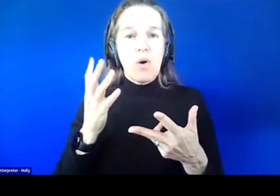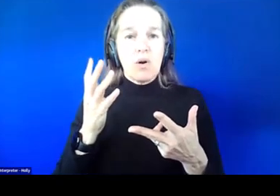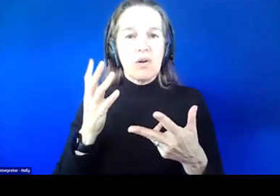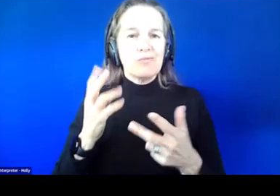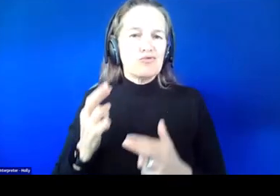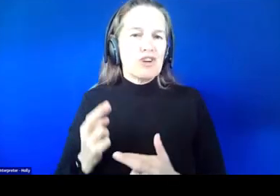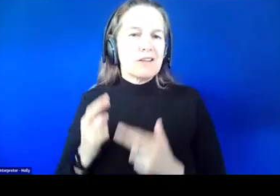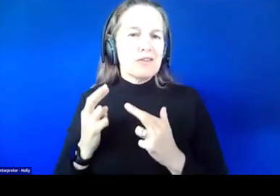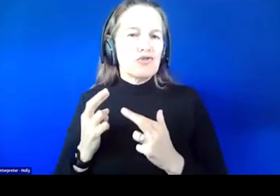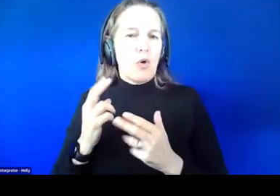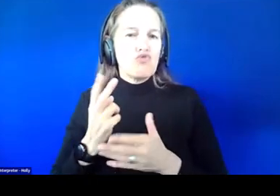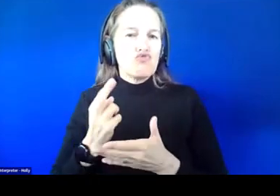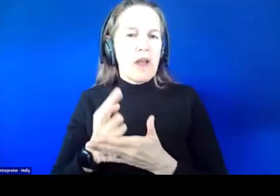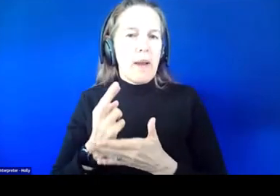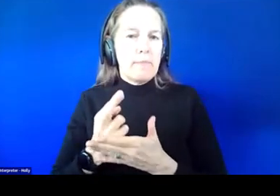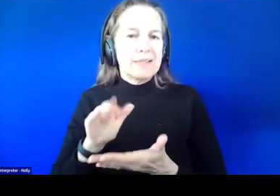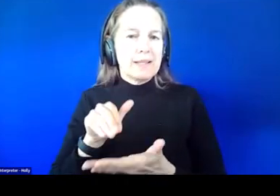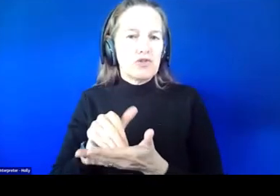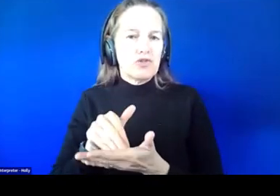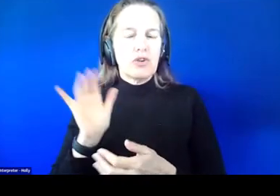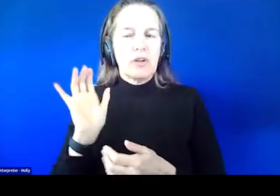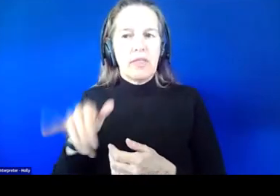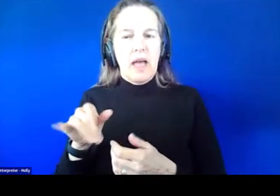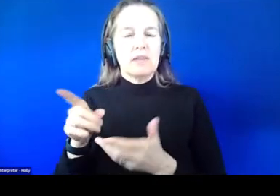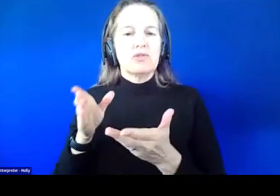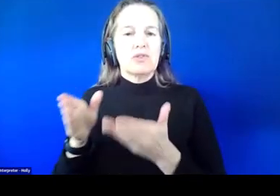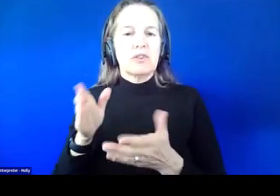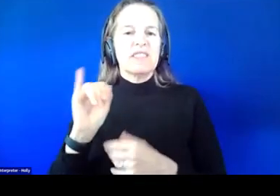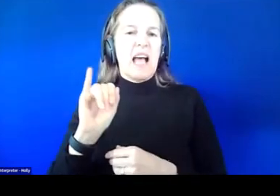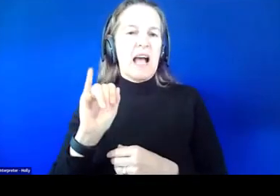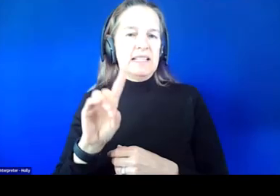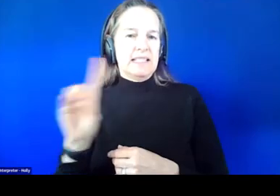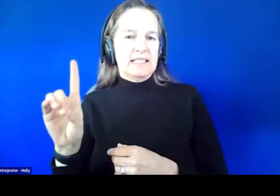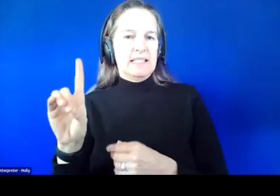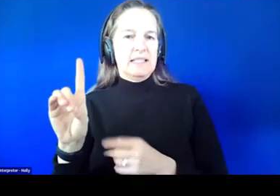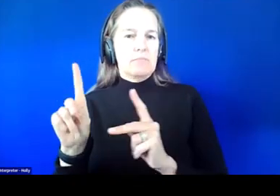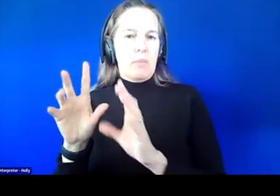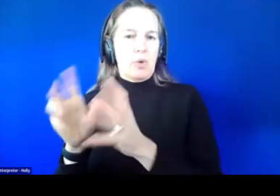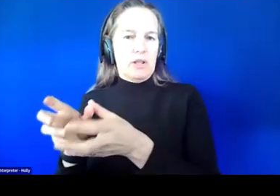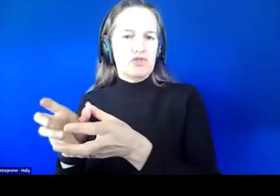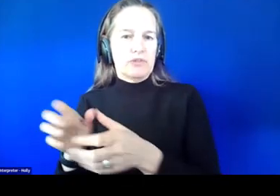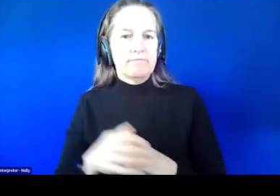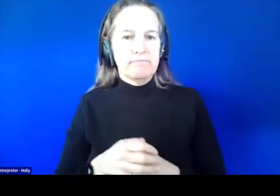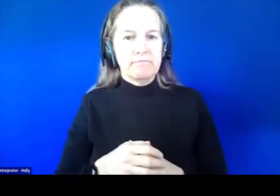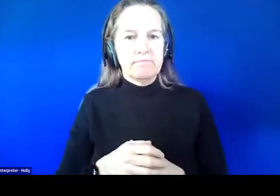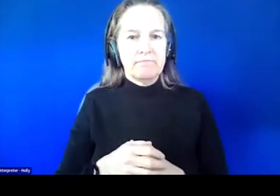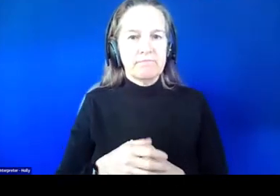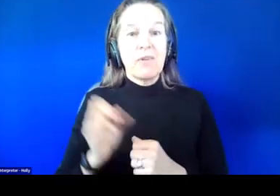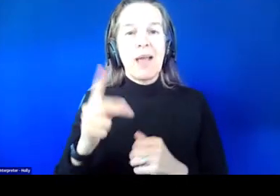centers, which serves our IDD population. All right, next slide, please.